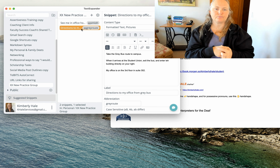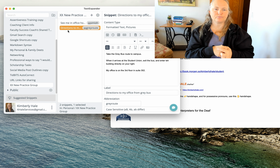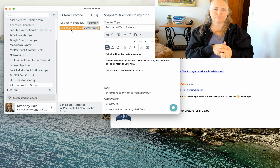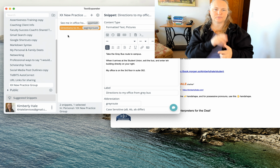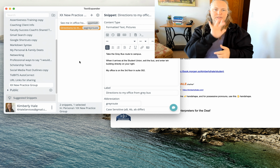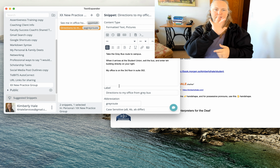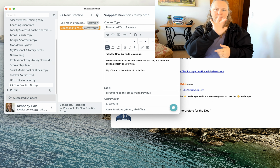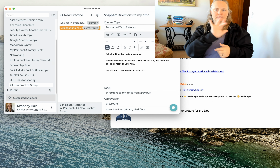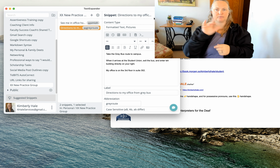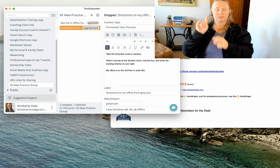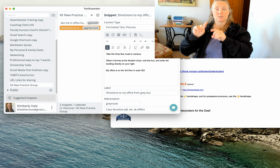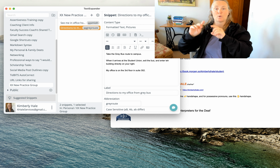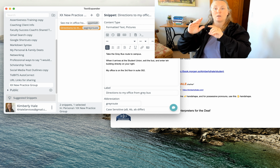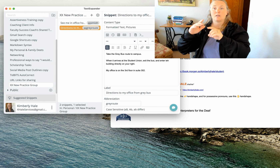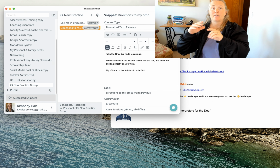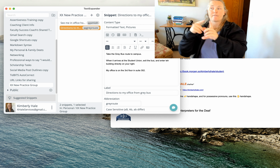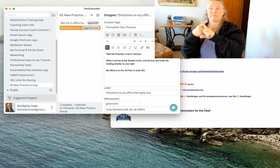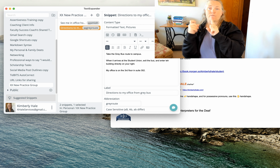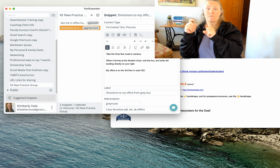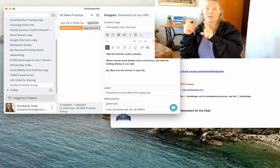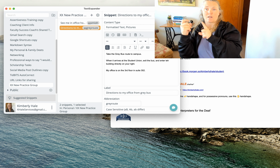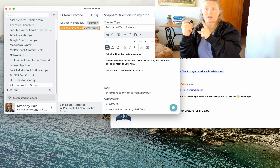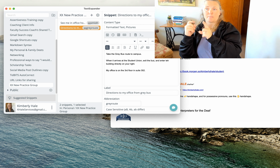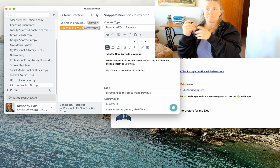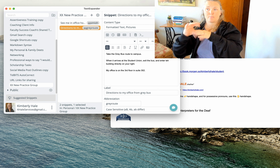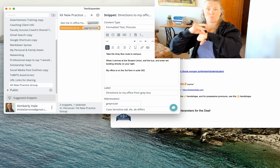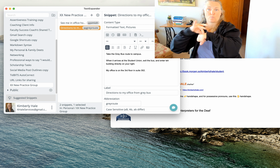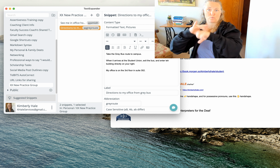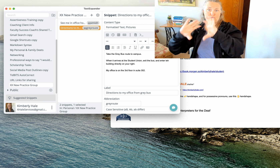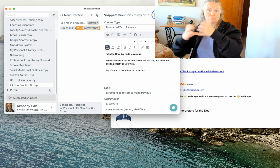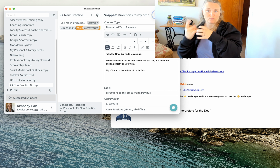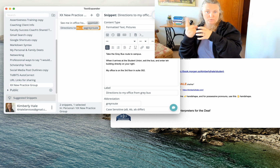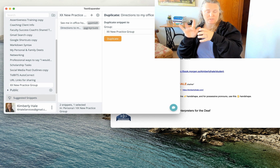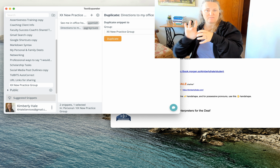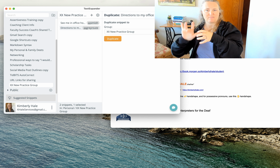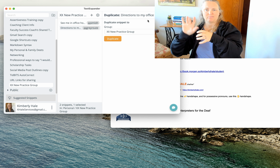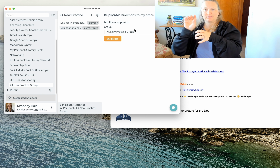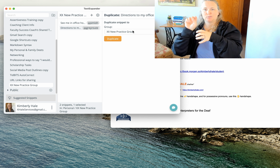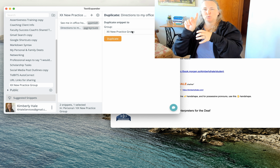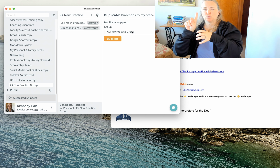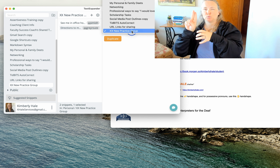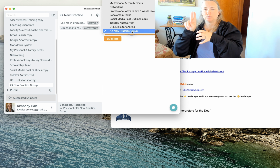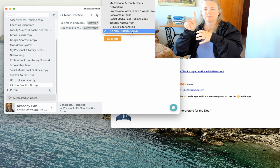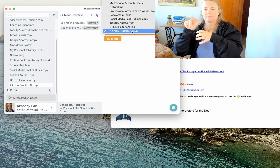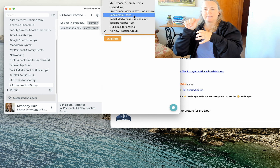You click on this snippet, if you click this button, the duplicate button, then